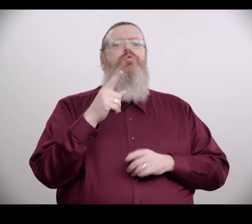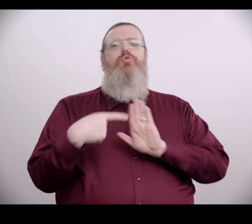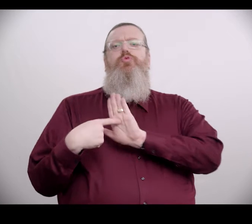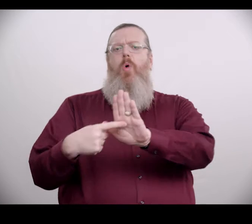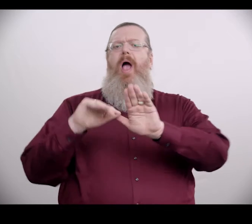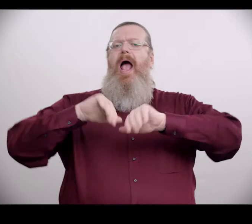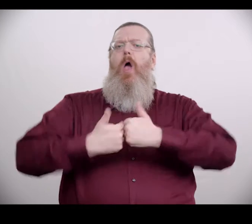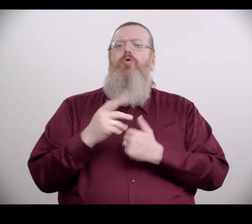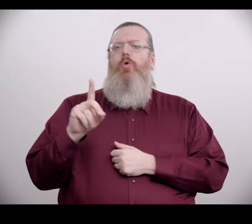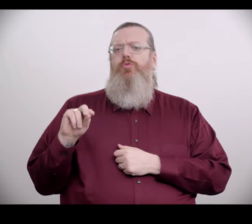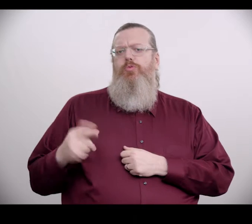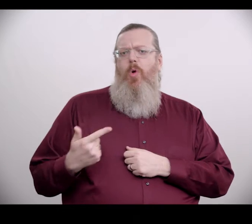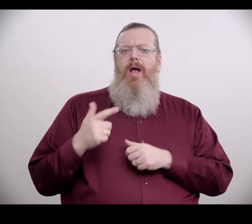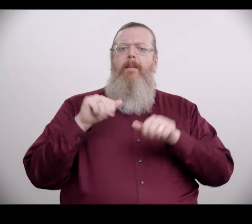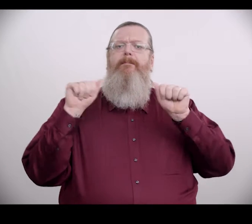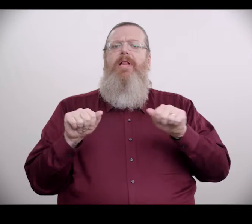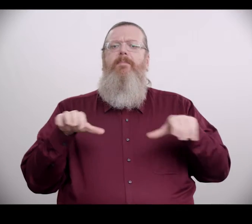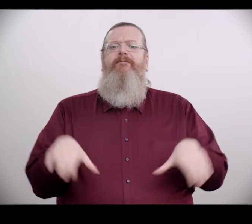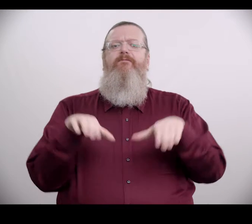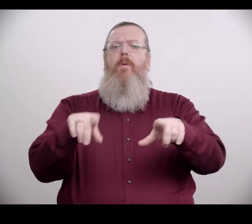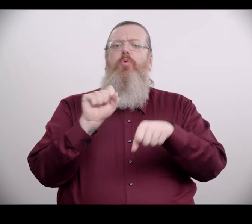task.